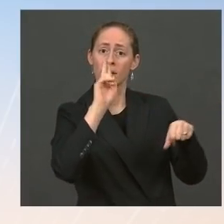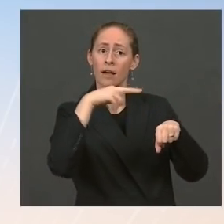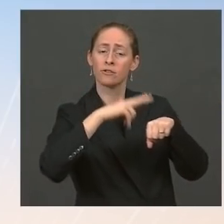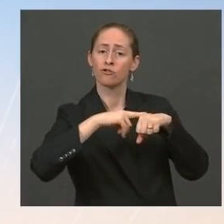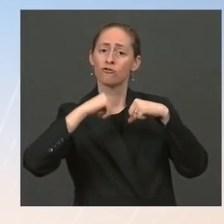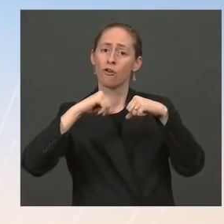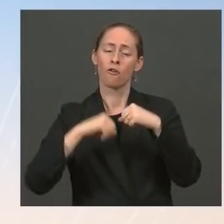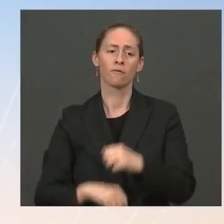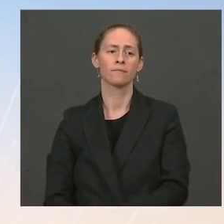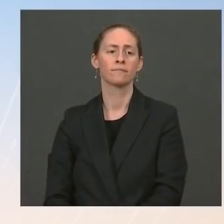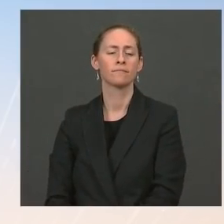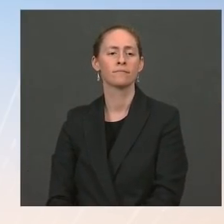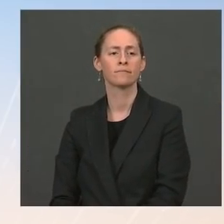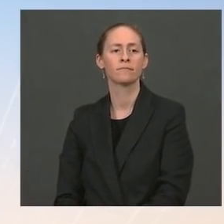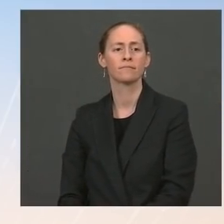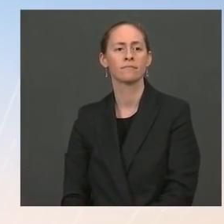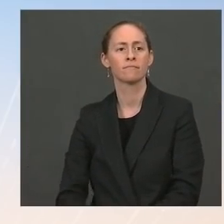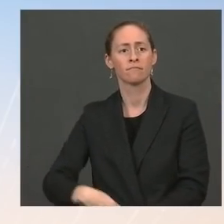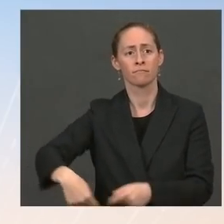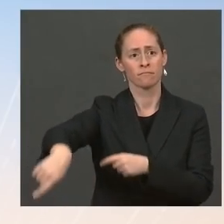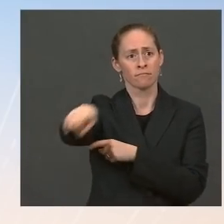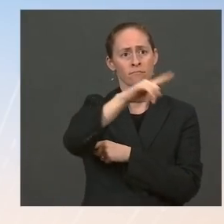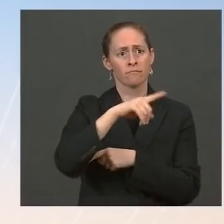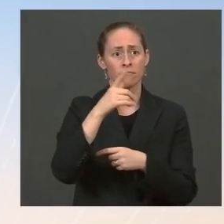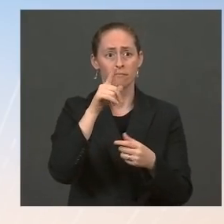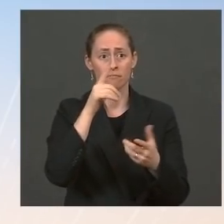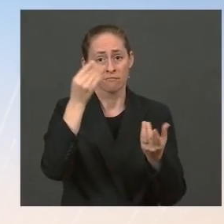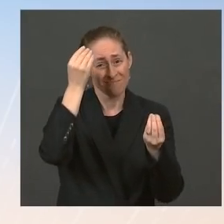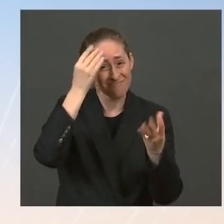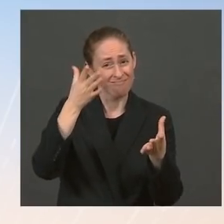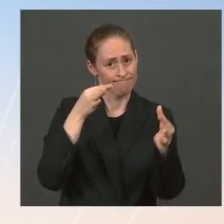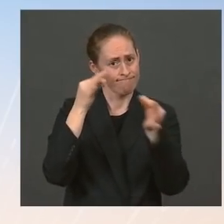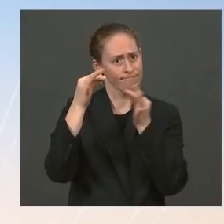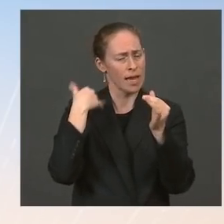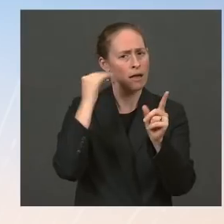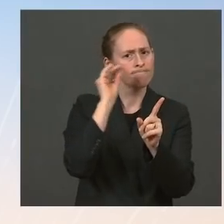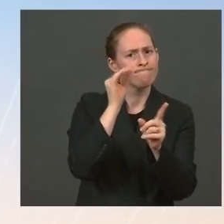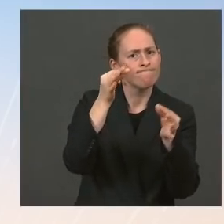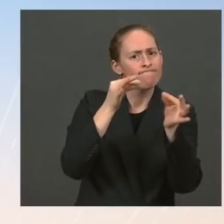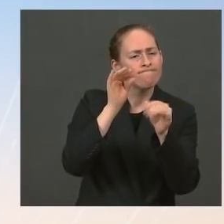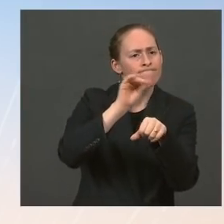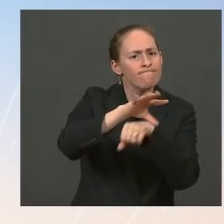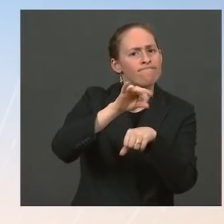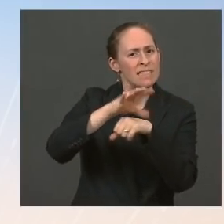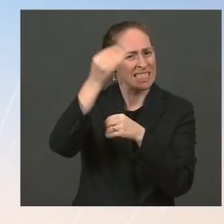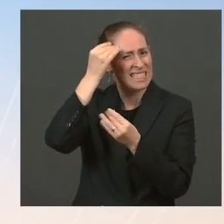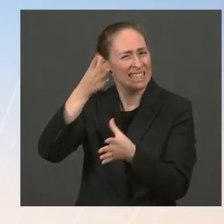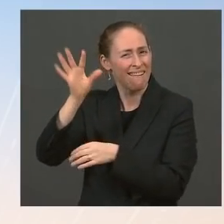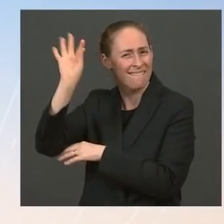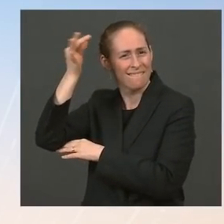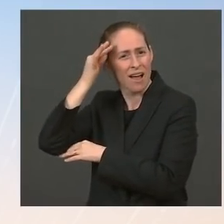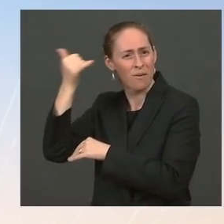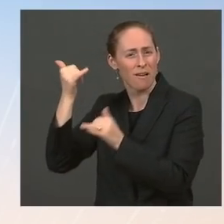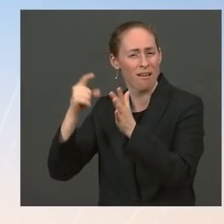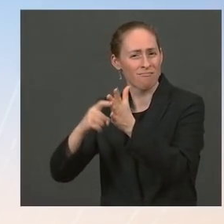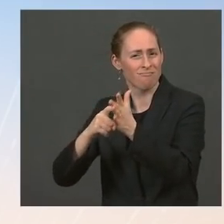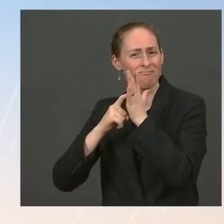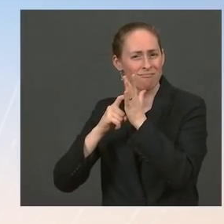inform their members that it is a federal requirement. And we believe and continue to believe that no leader should be getting in the way of any action